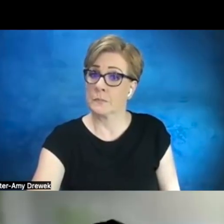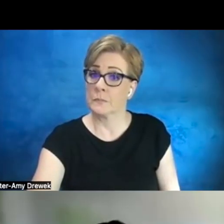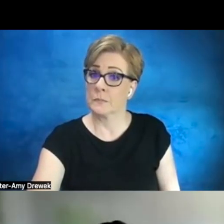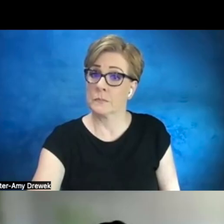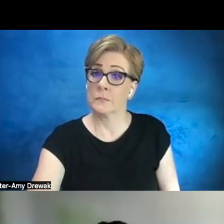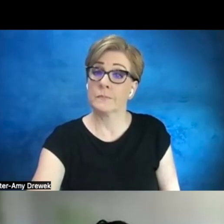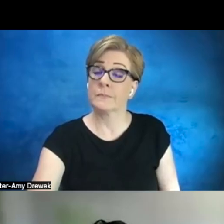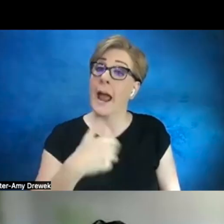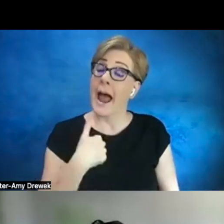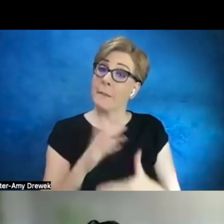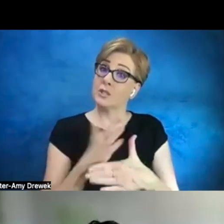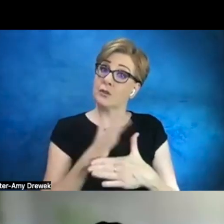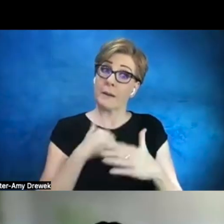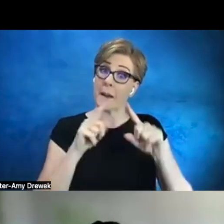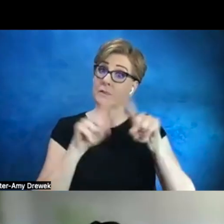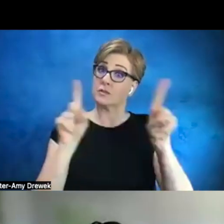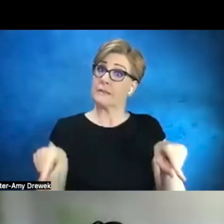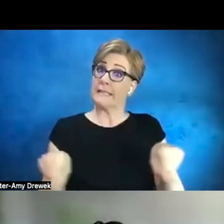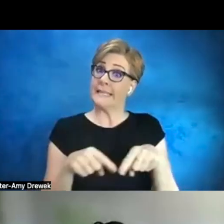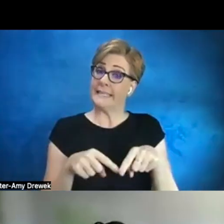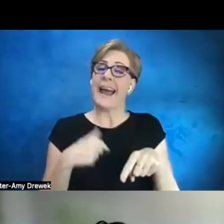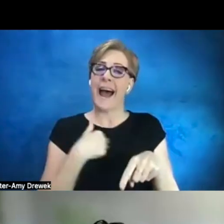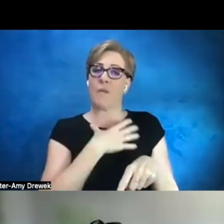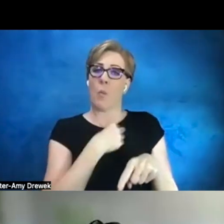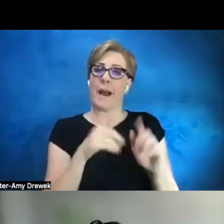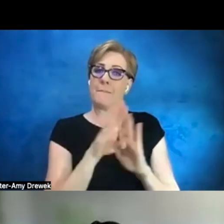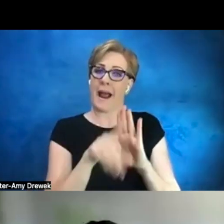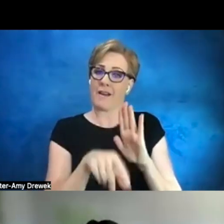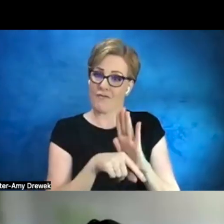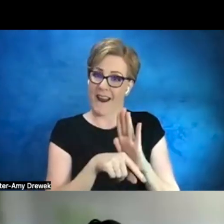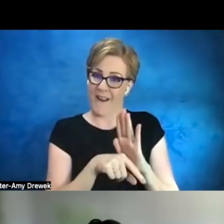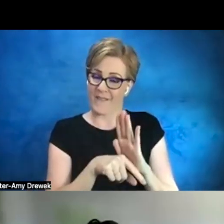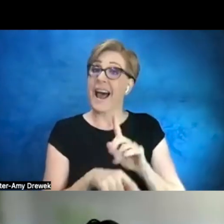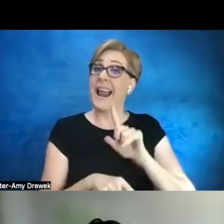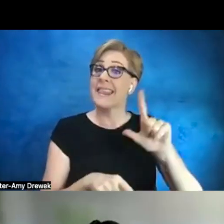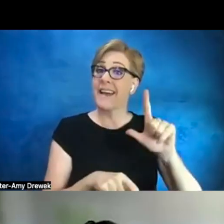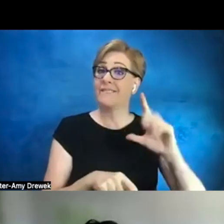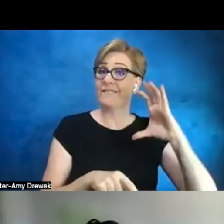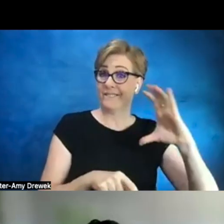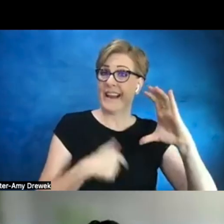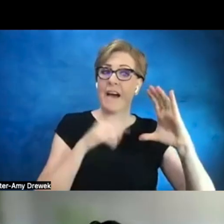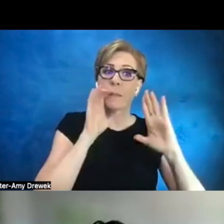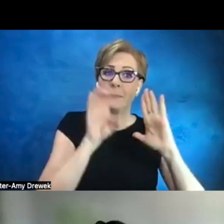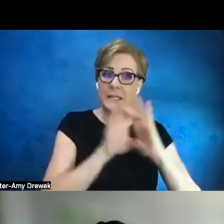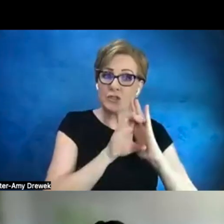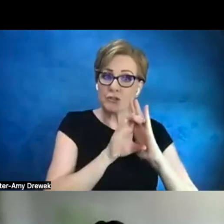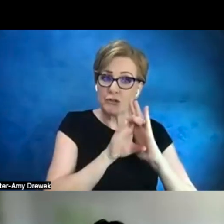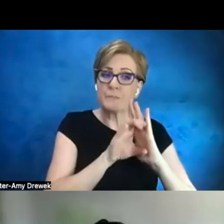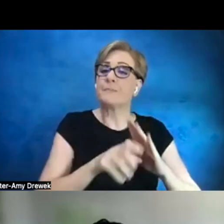is an illustrated image of a young person sitting in a chair at a computer. Behind them is another